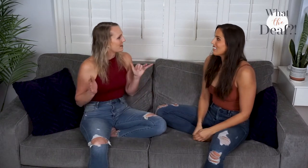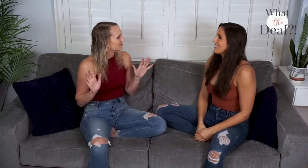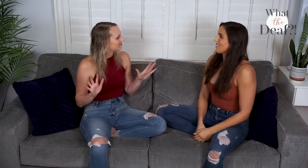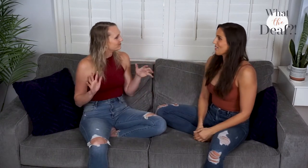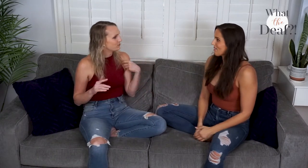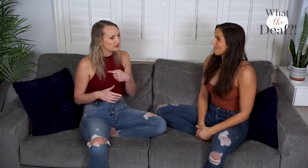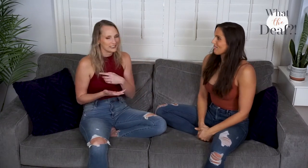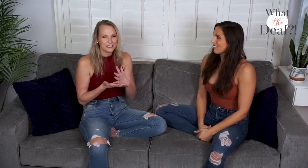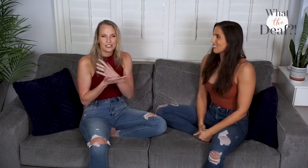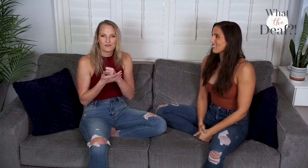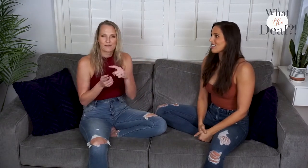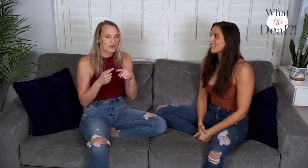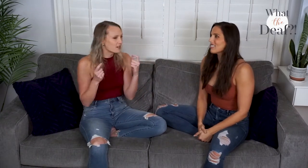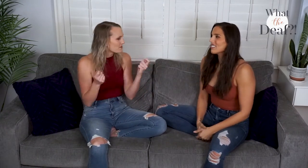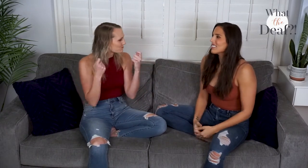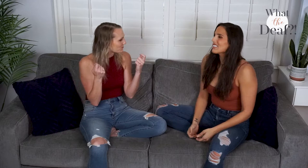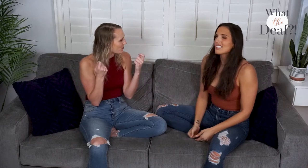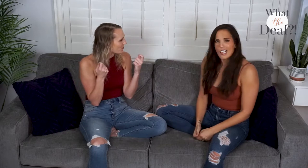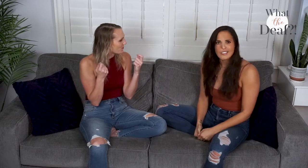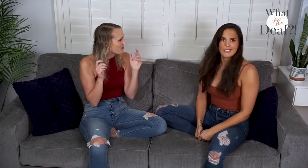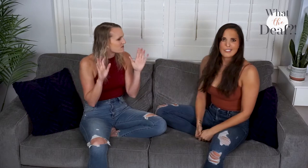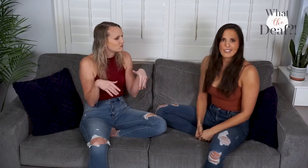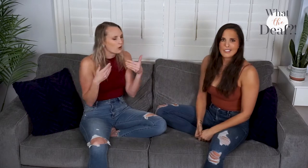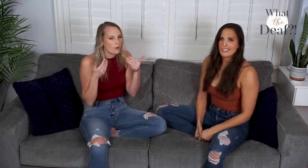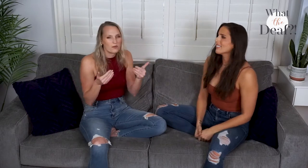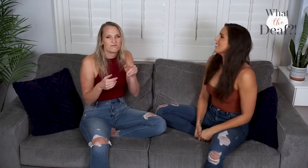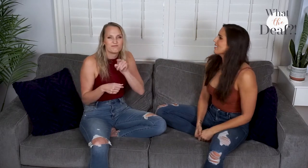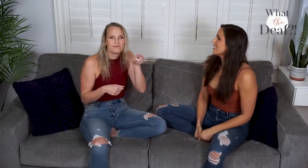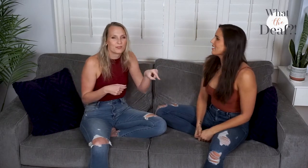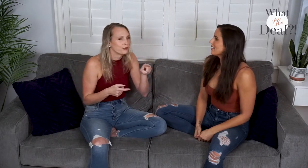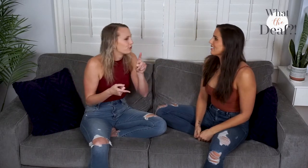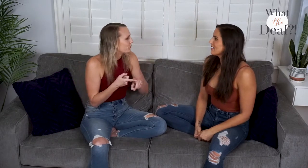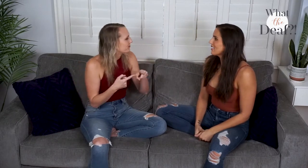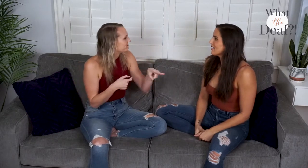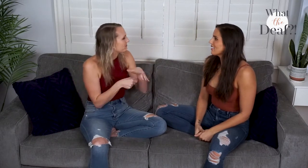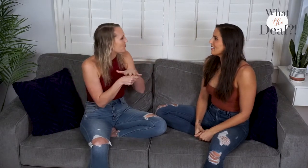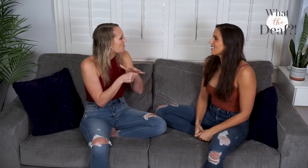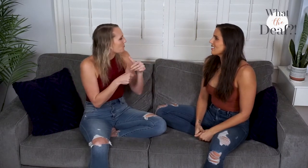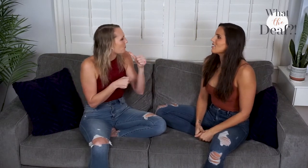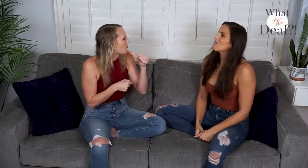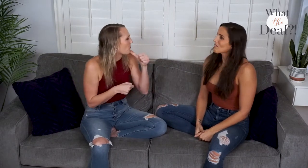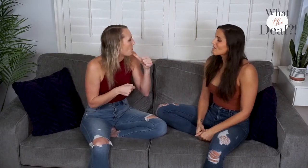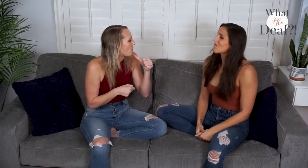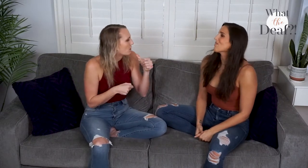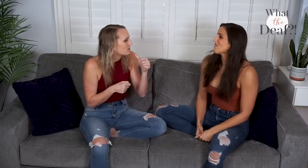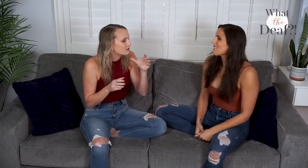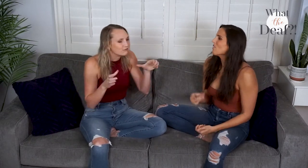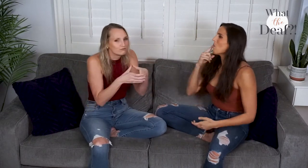to the point where we felt like we deserved to celebrate! Yes! So we went ahead and headed over to a local bar.